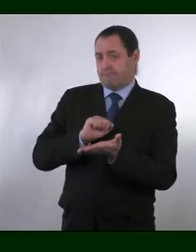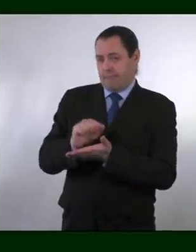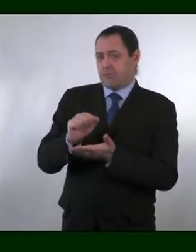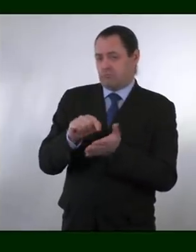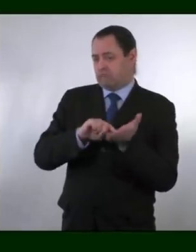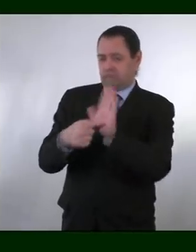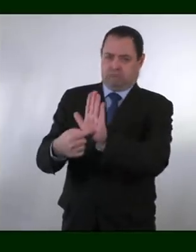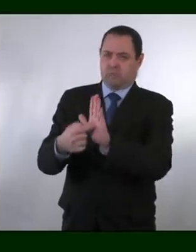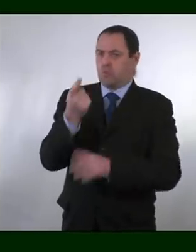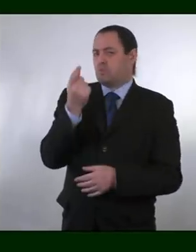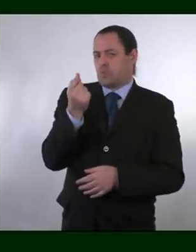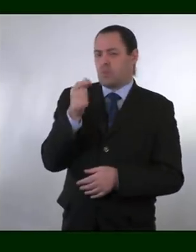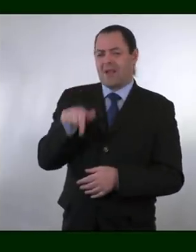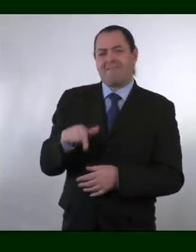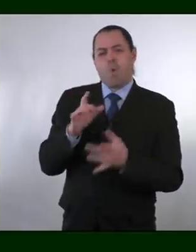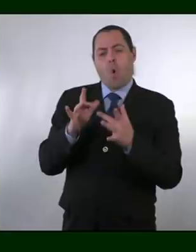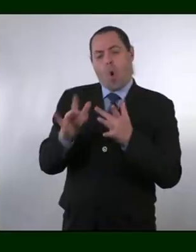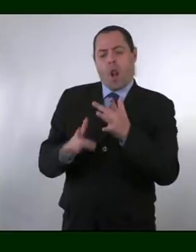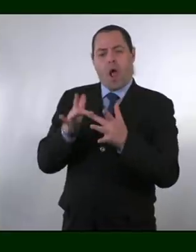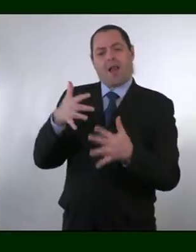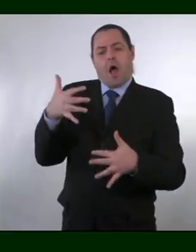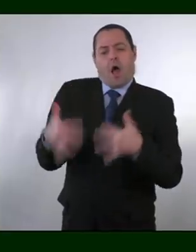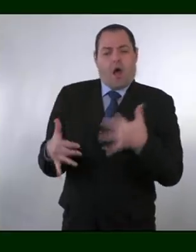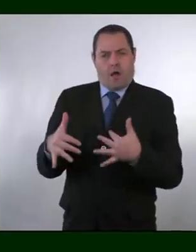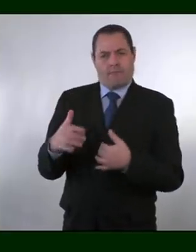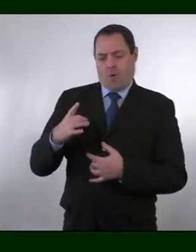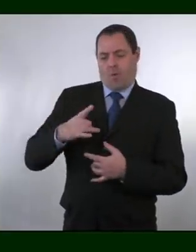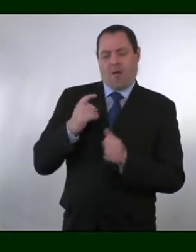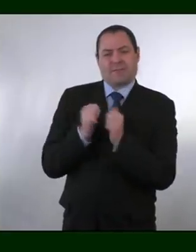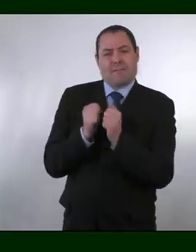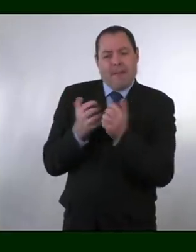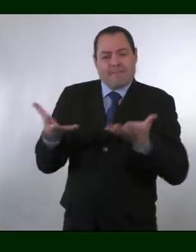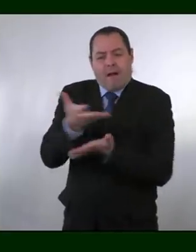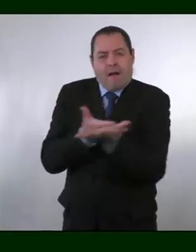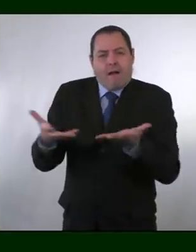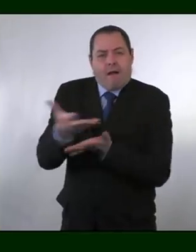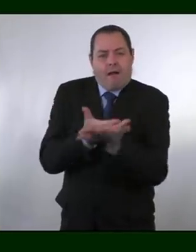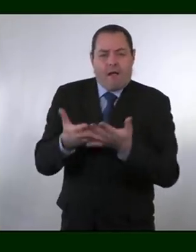harms White Paper consultation and will be setting out our plans for legislation.